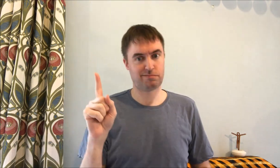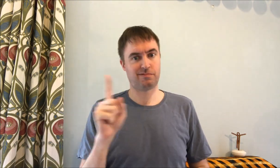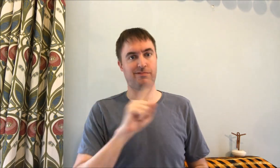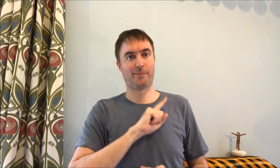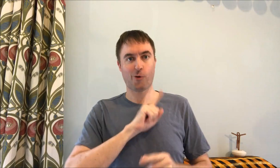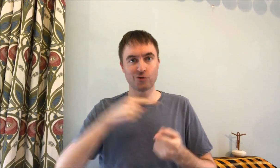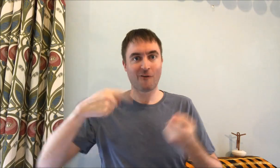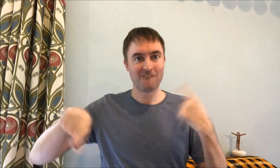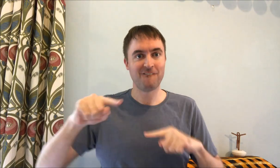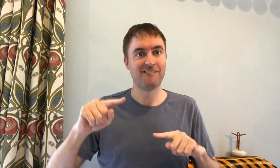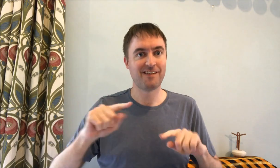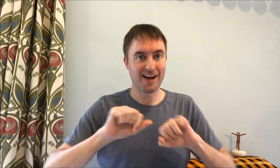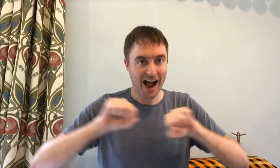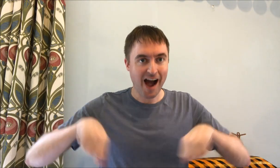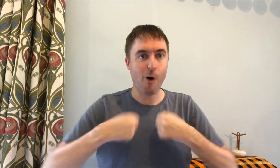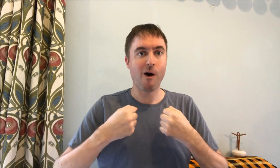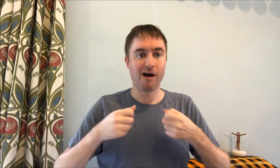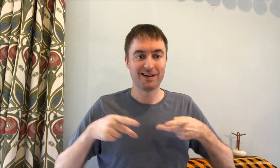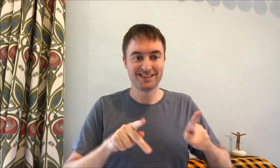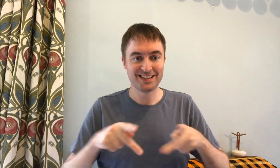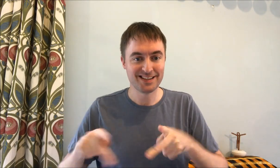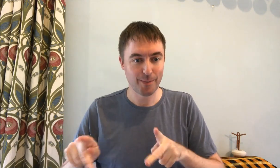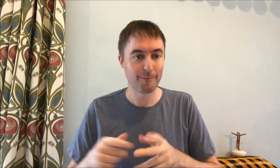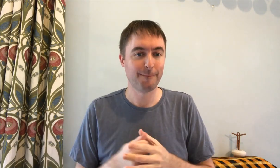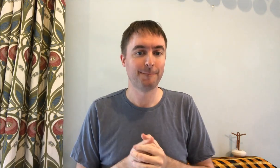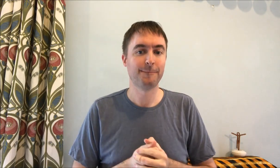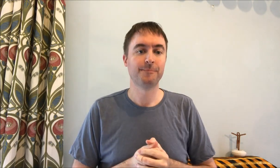It is unequal because of the systems that we have created.